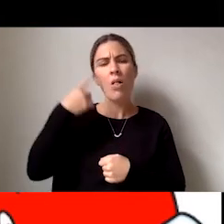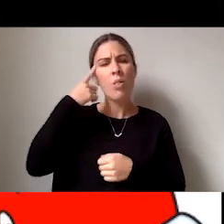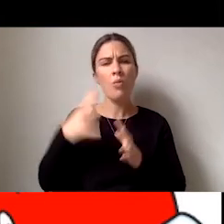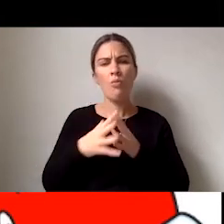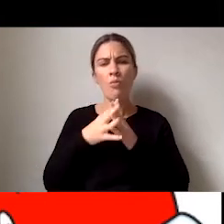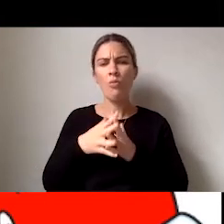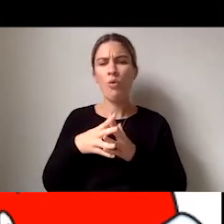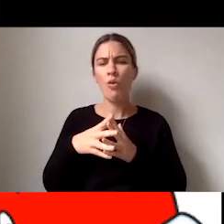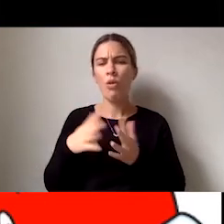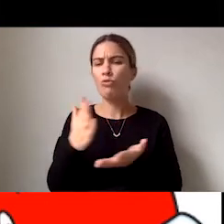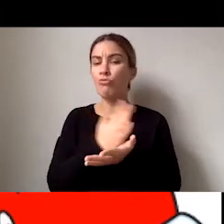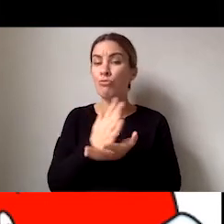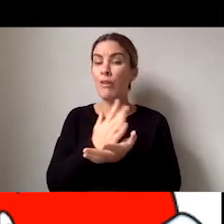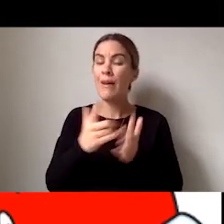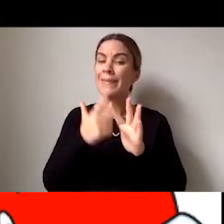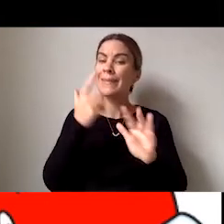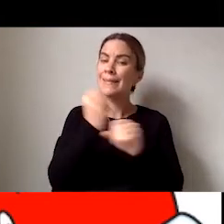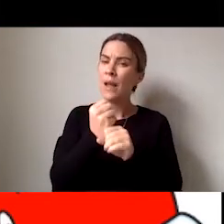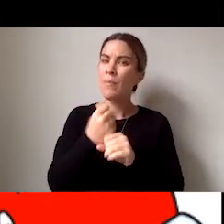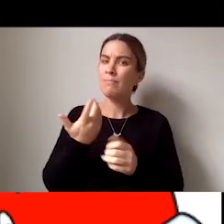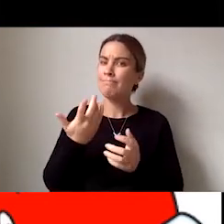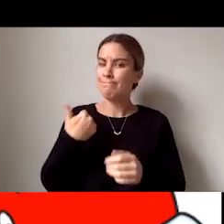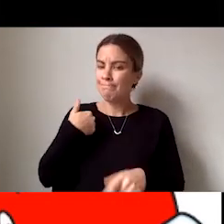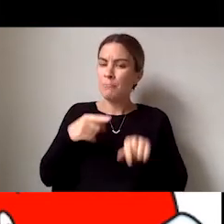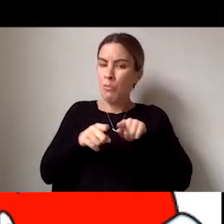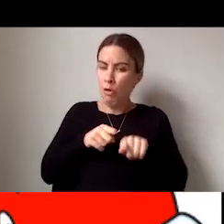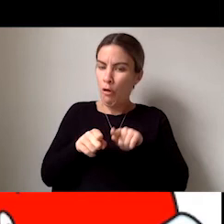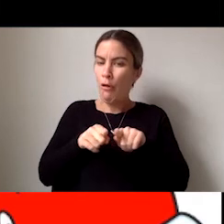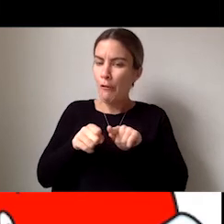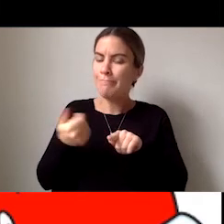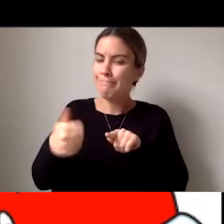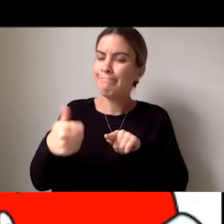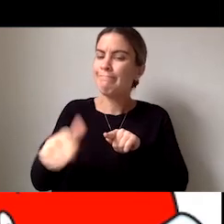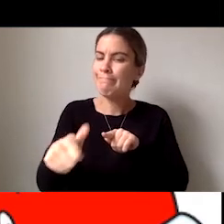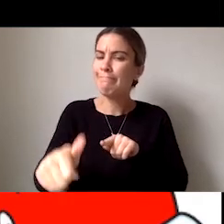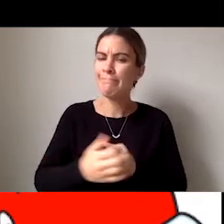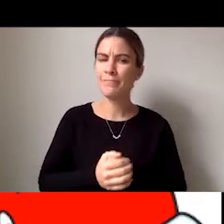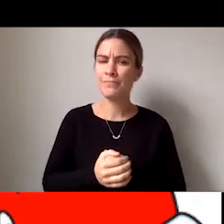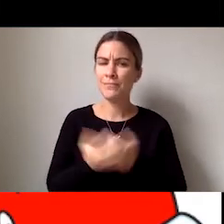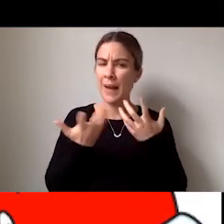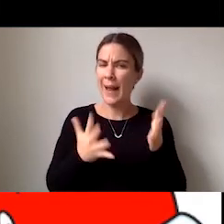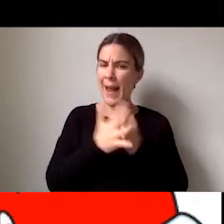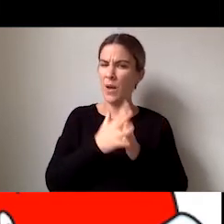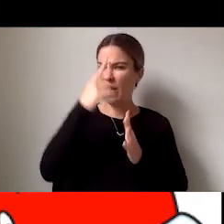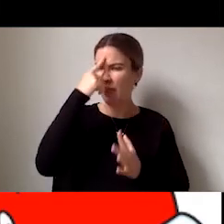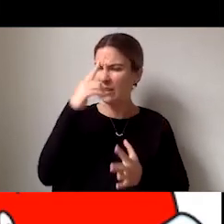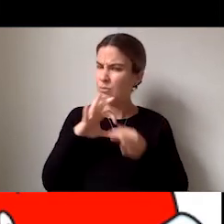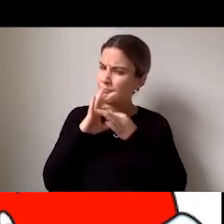learnt and to think about how we might go about engaging critical thinking about leadership, particularly as it relates to gender